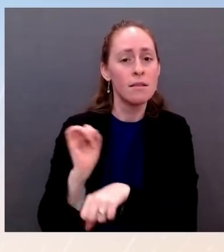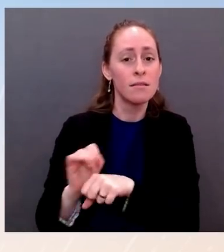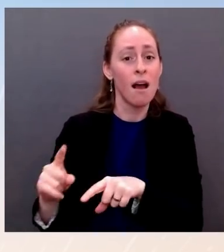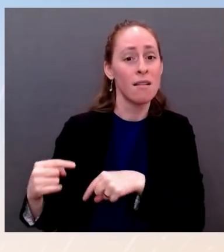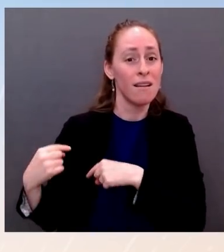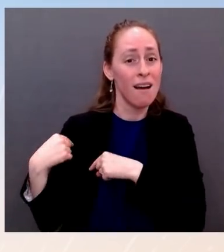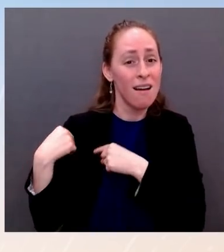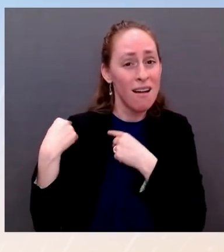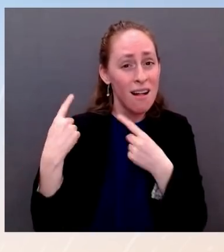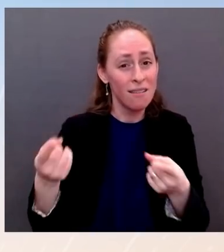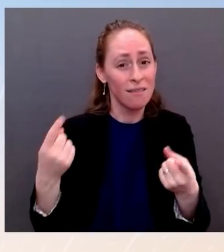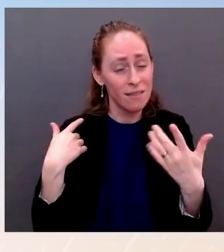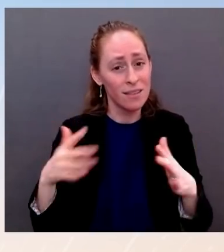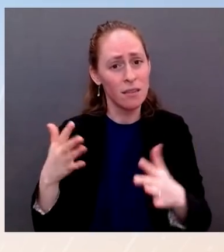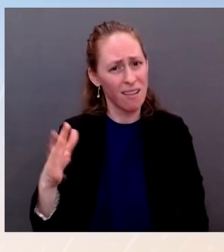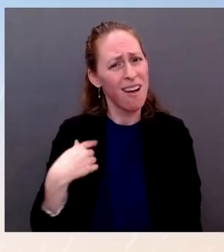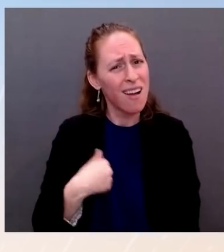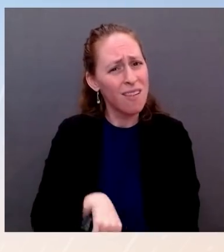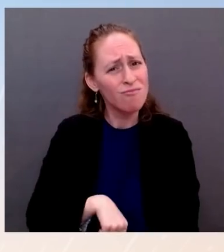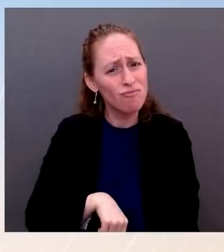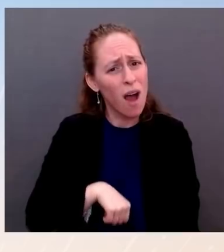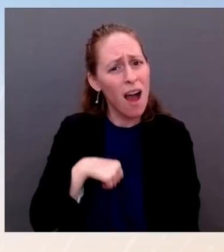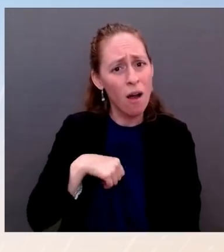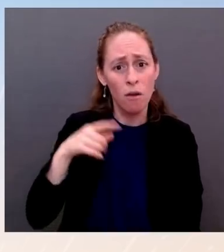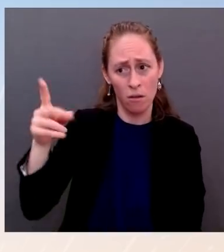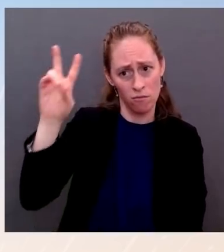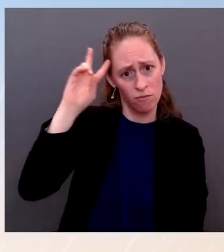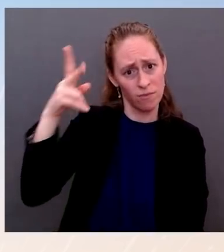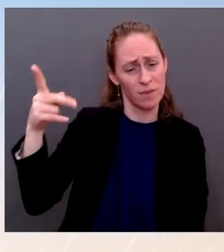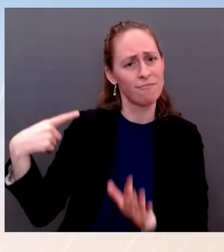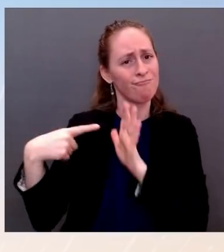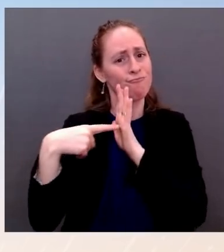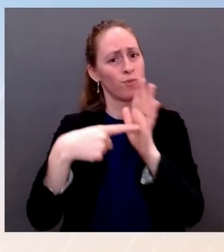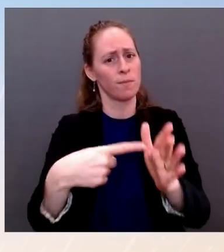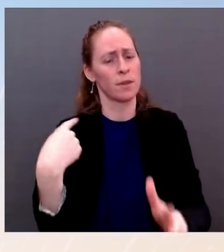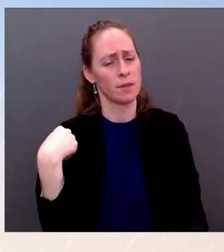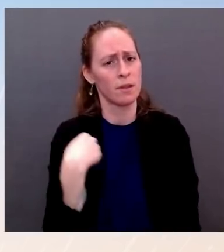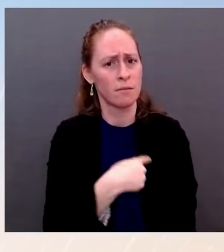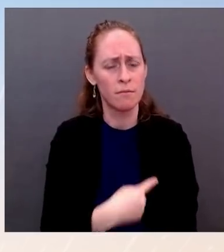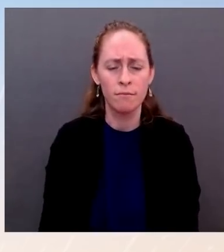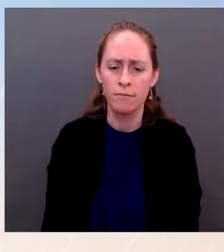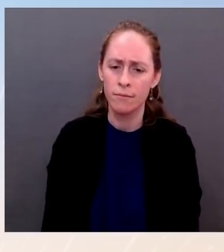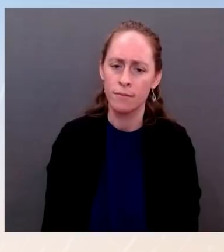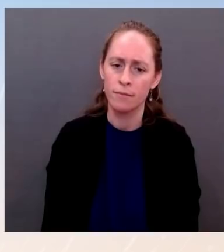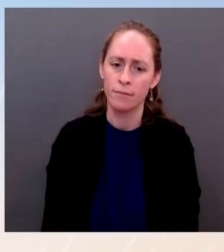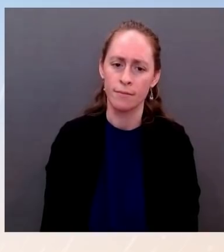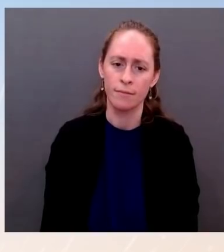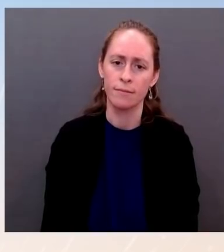The Press: But what about the question about the Brazilian president meeting with Vladimir Putin next week? Mr. Sullivan: The Brazilian president